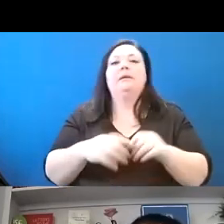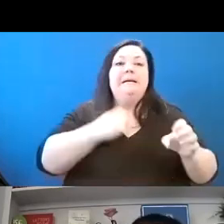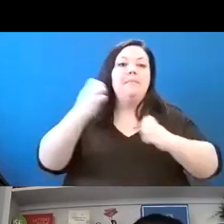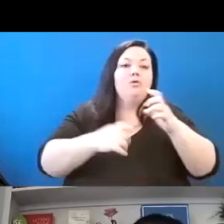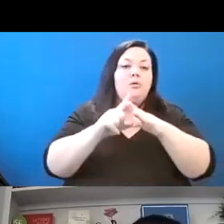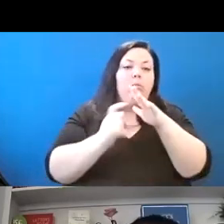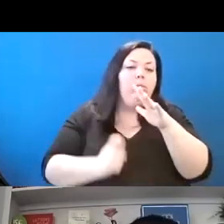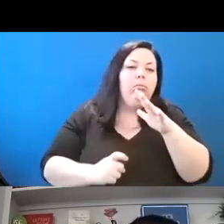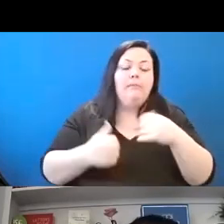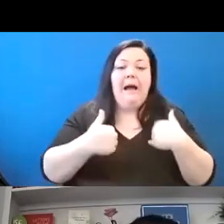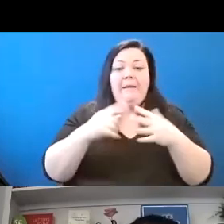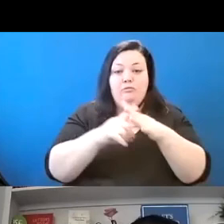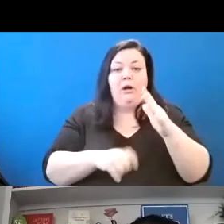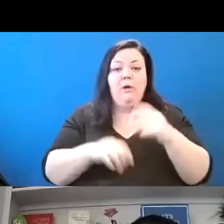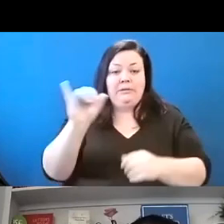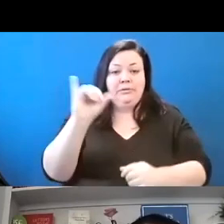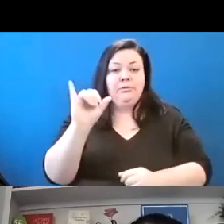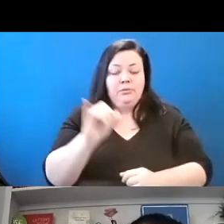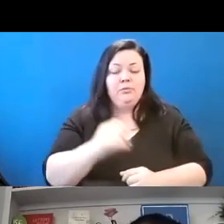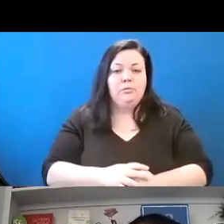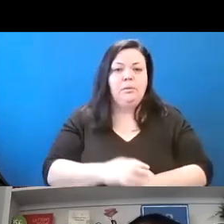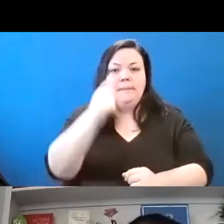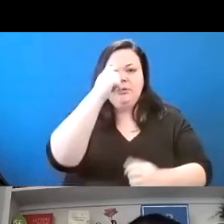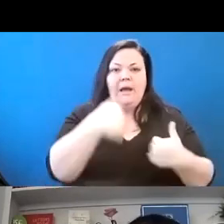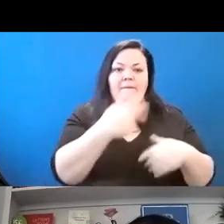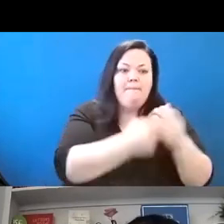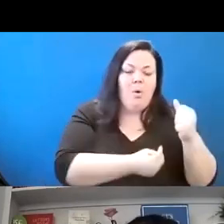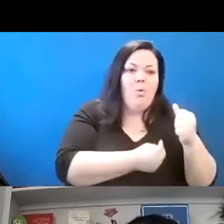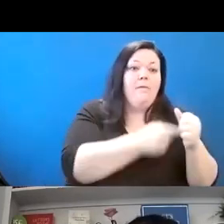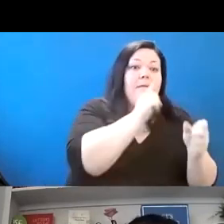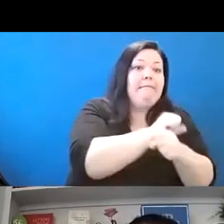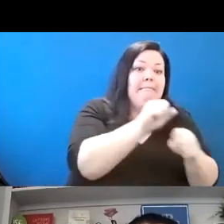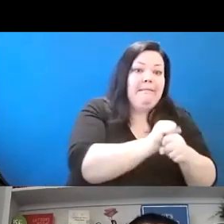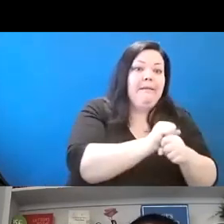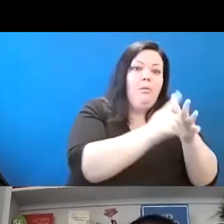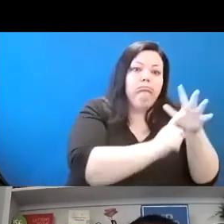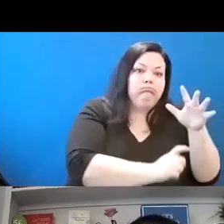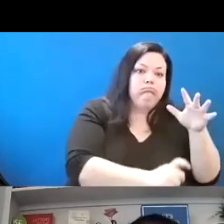on my list too drowning is because we have both the literal drowning and the emotive ideas i love